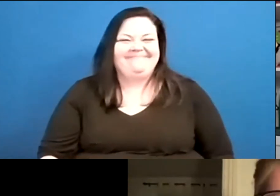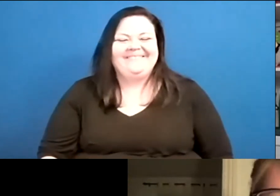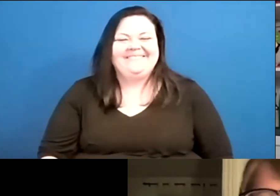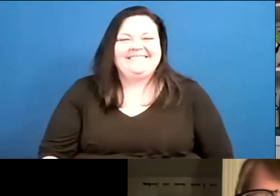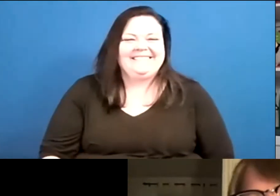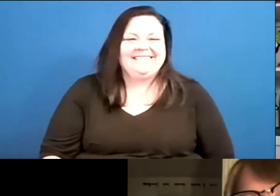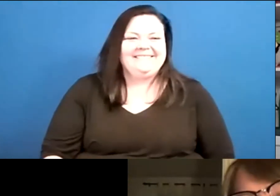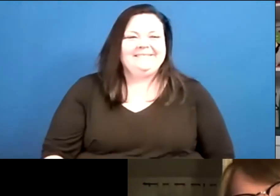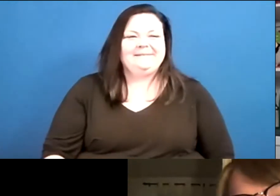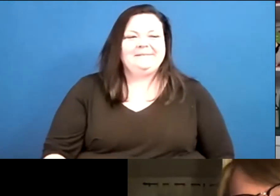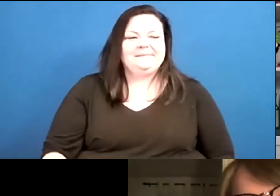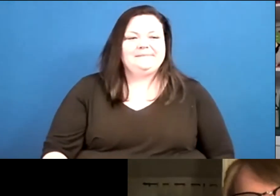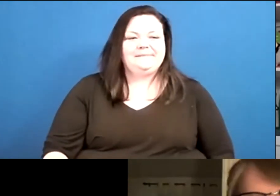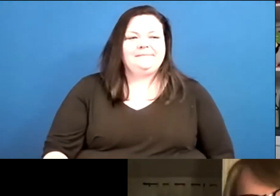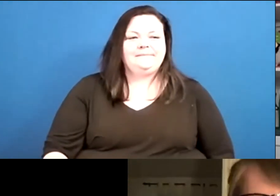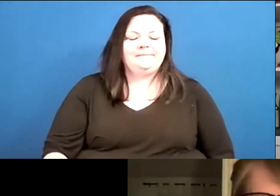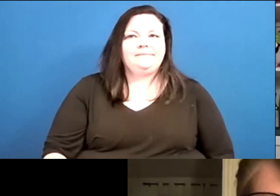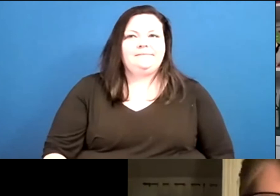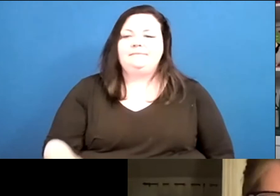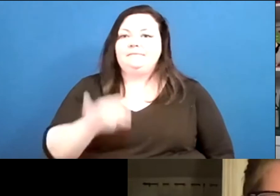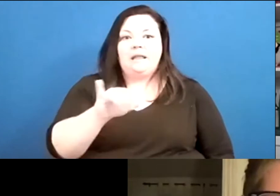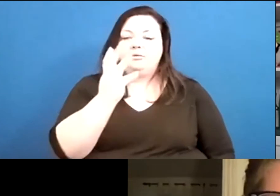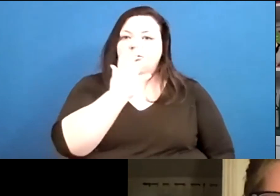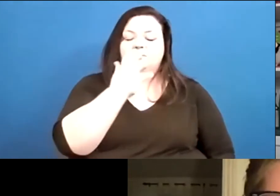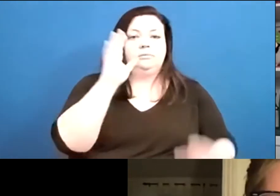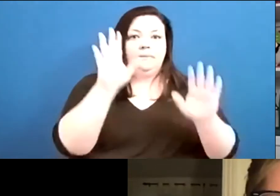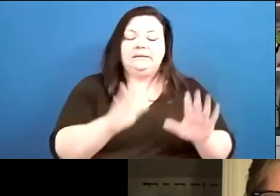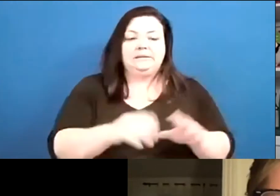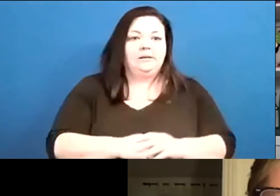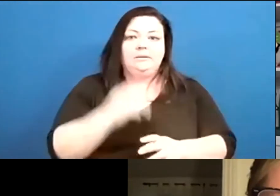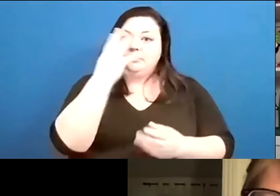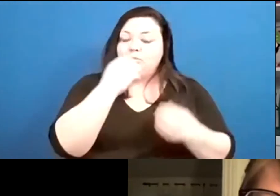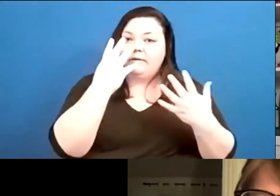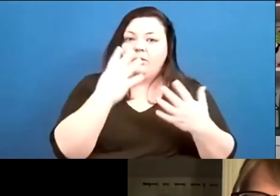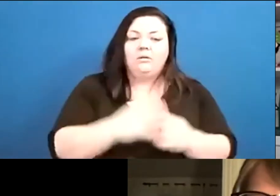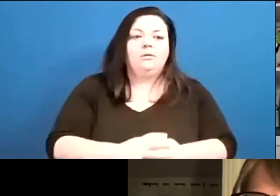Um, that was just really amazing and beautiful, and I love you're, you're